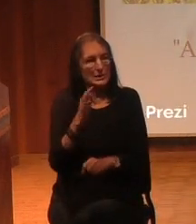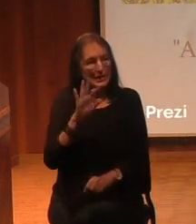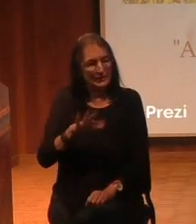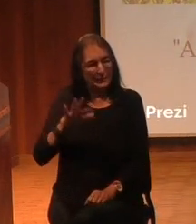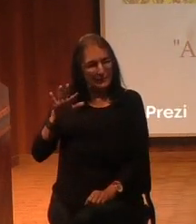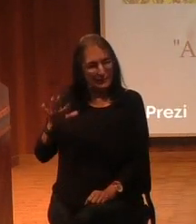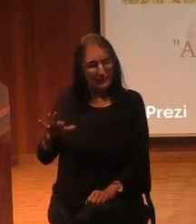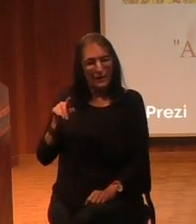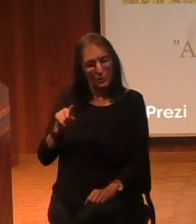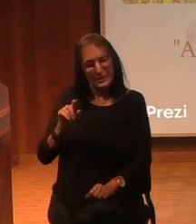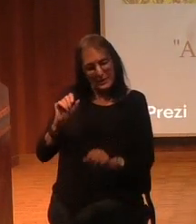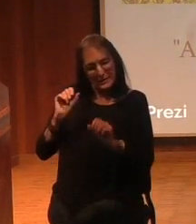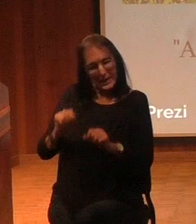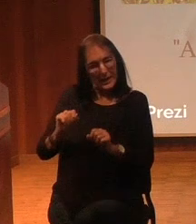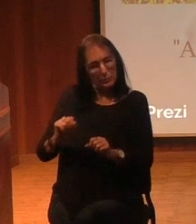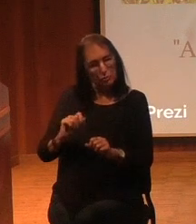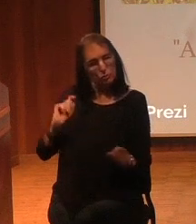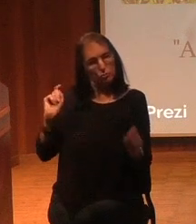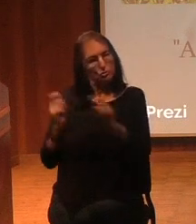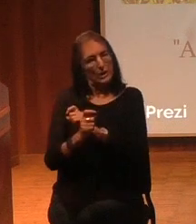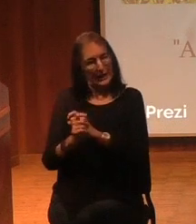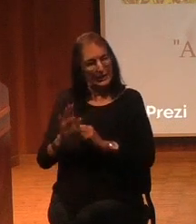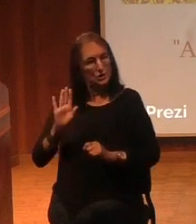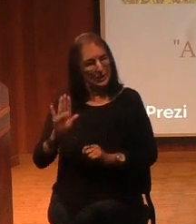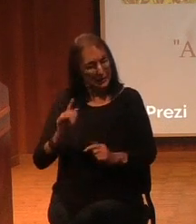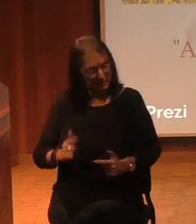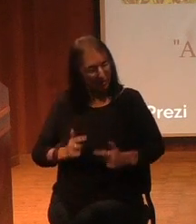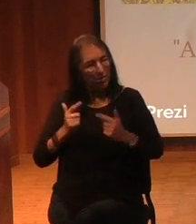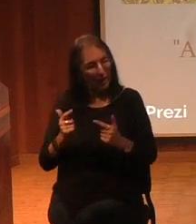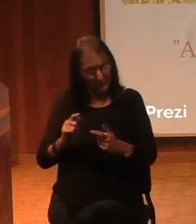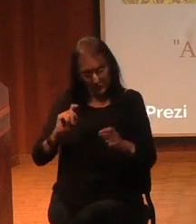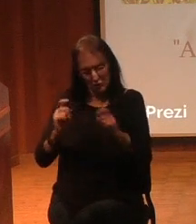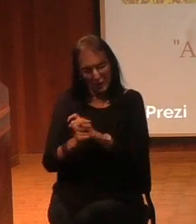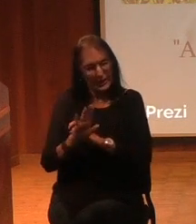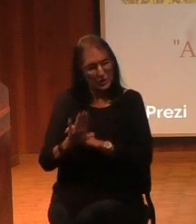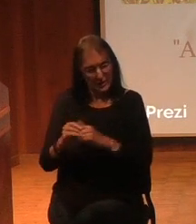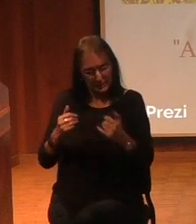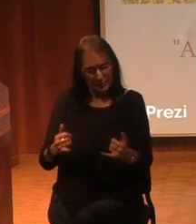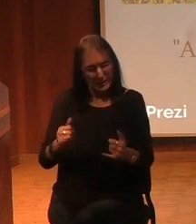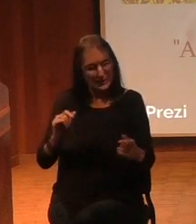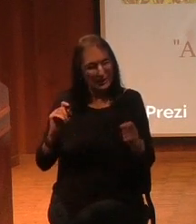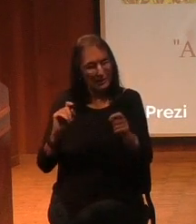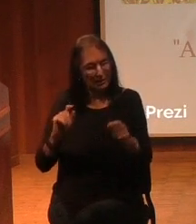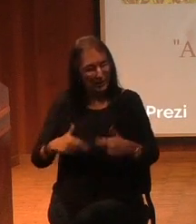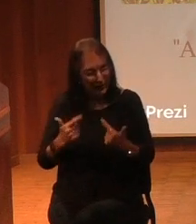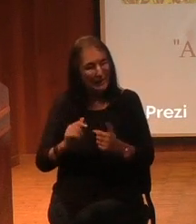about the nature of his present by developing a relationship between his mother and father,